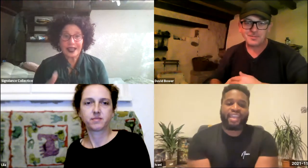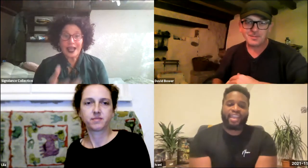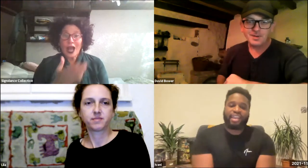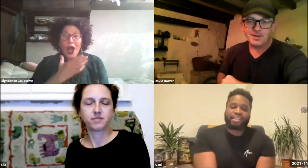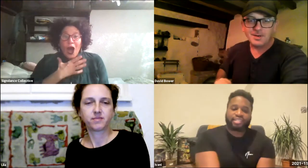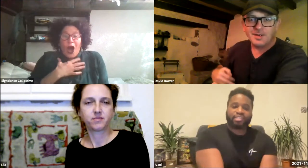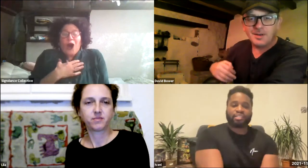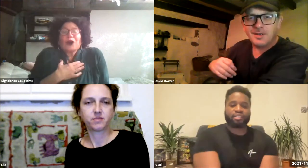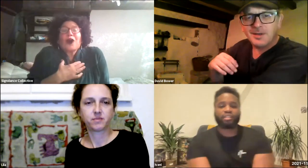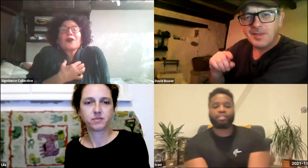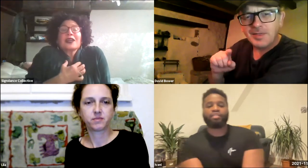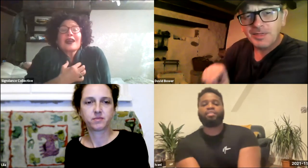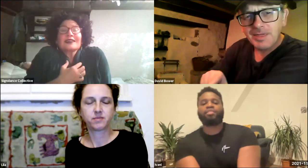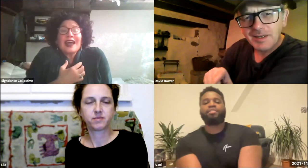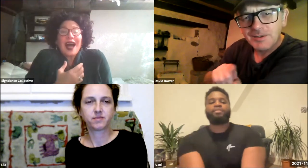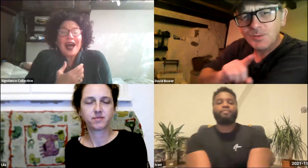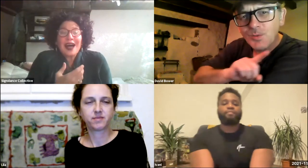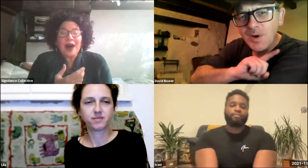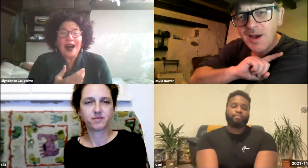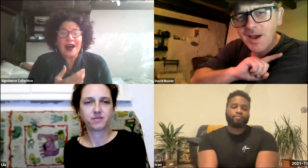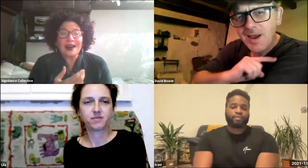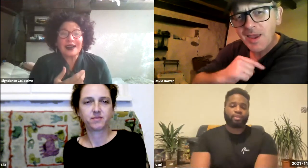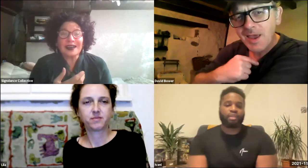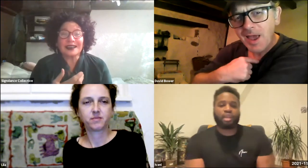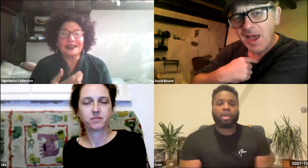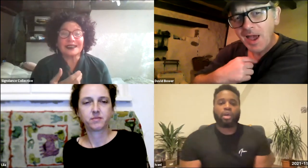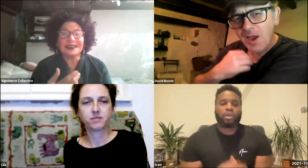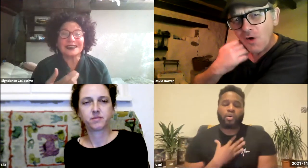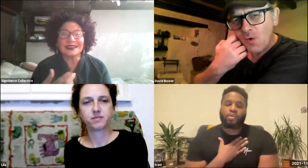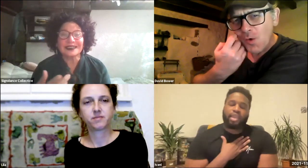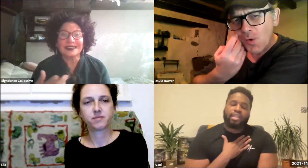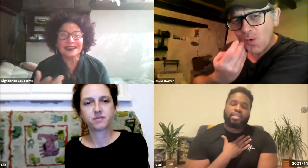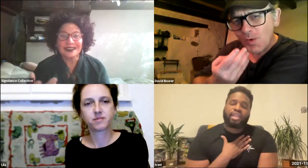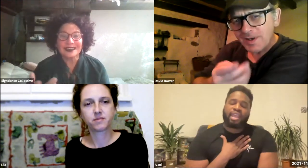but, they have, they hold like an archetypal mythological image I think in there.